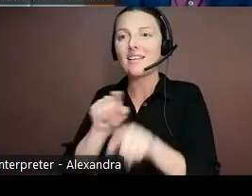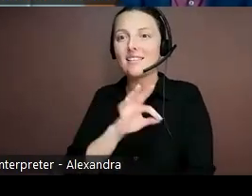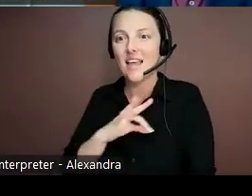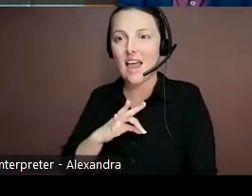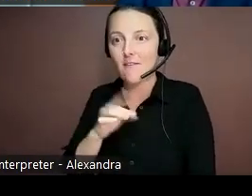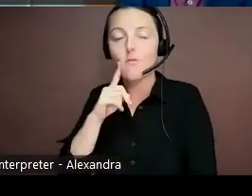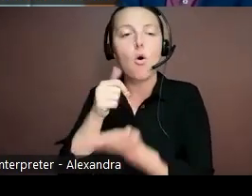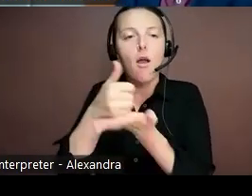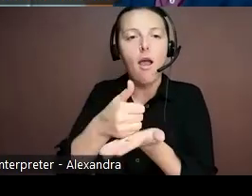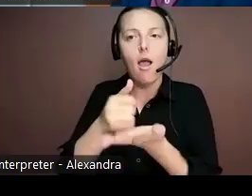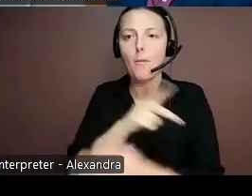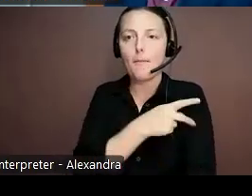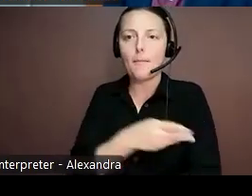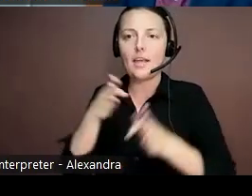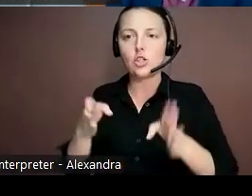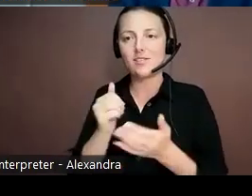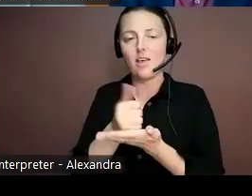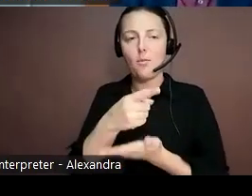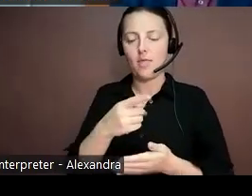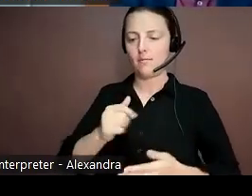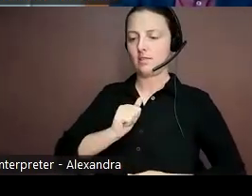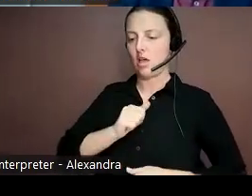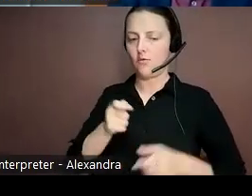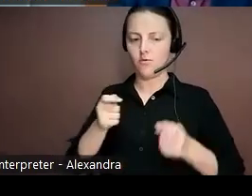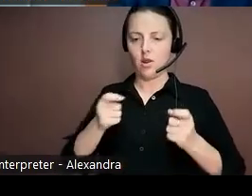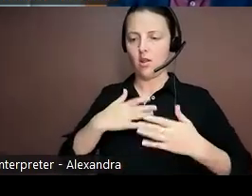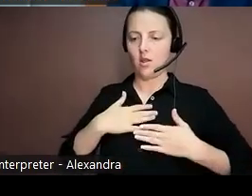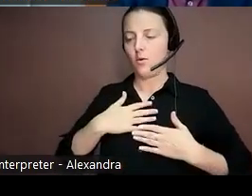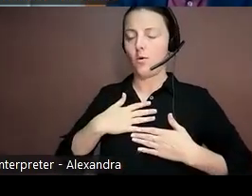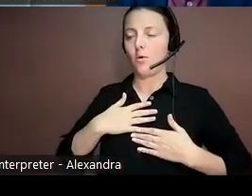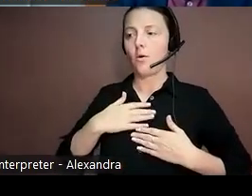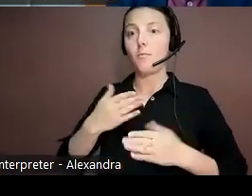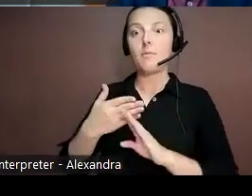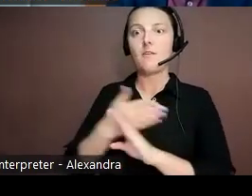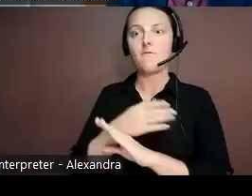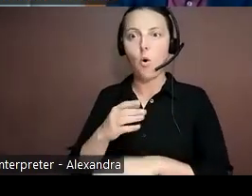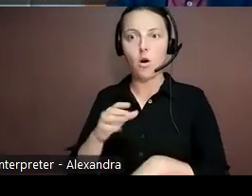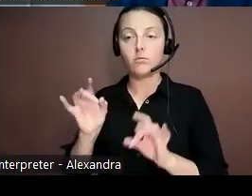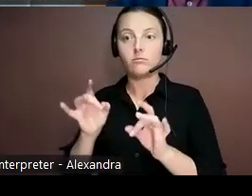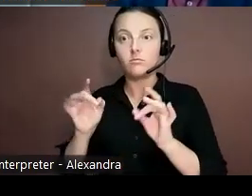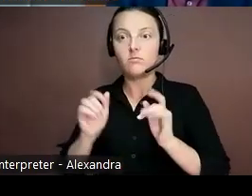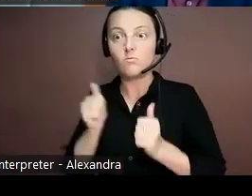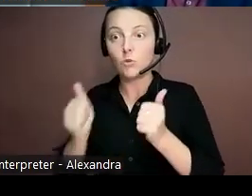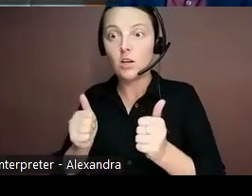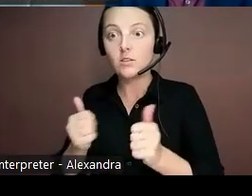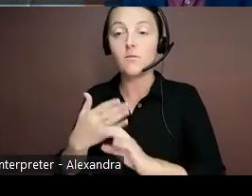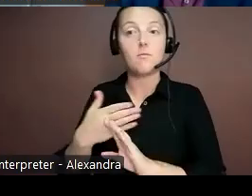uh crisis actually happens uh and you know when you implement mu therapy it's um it's all hands on